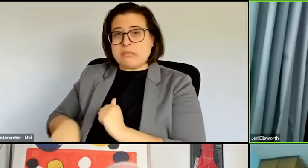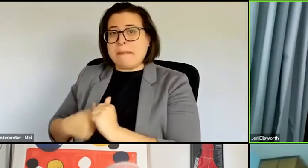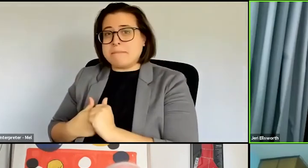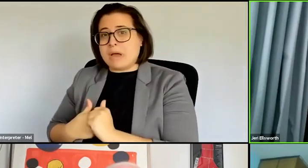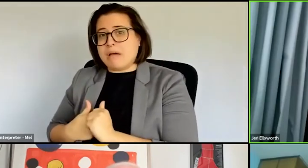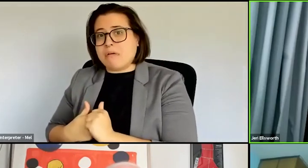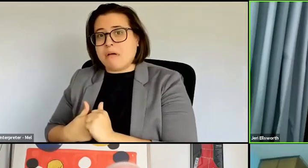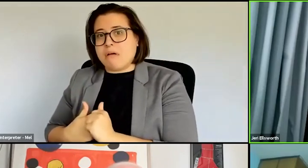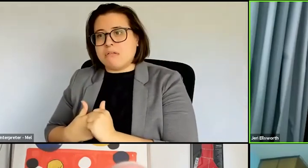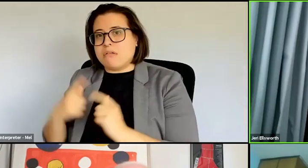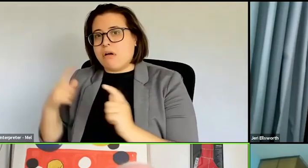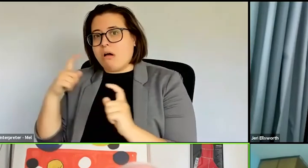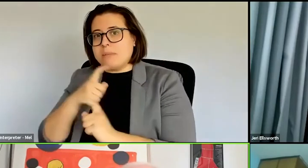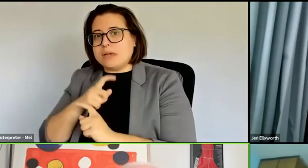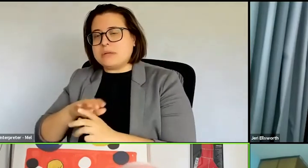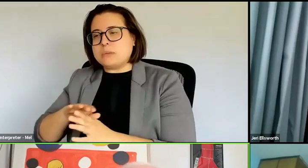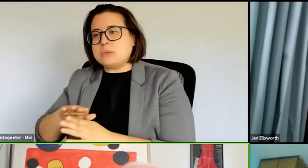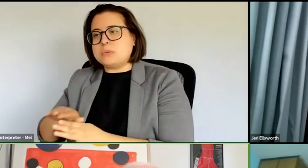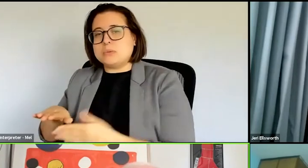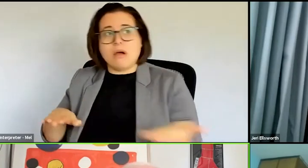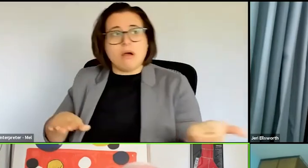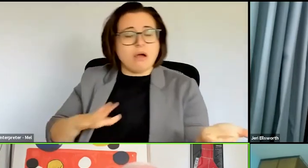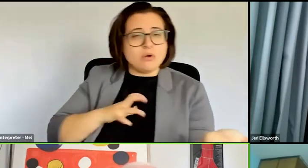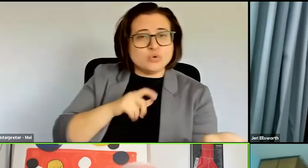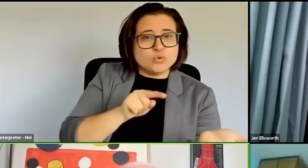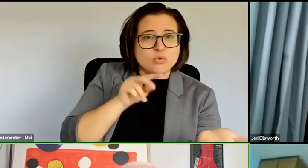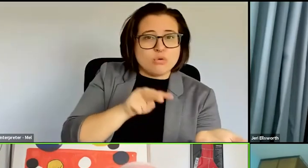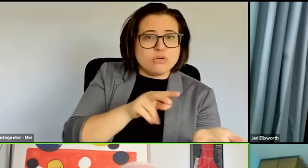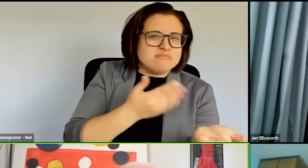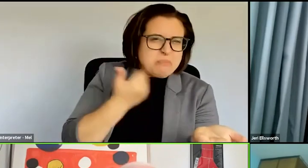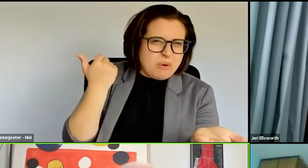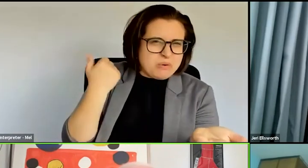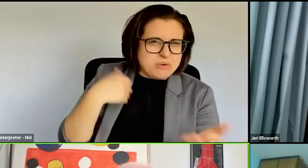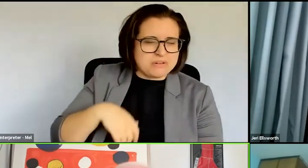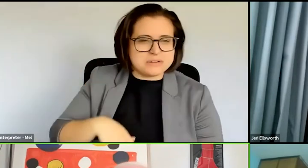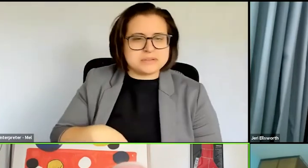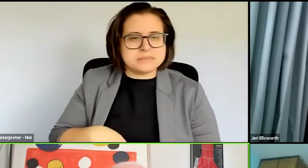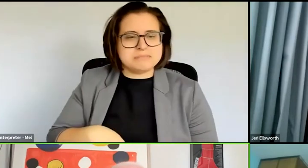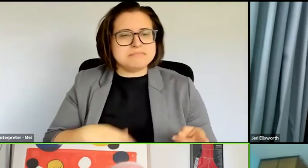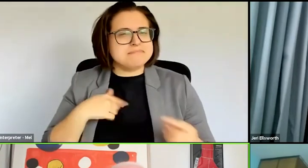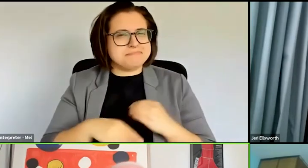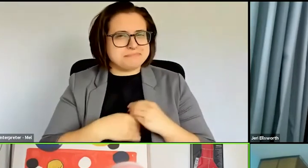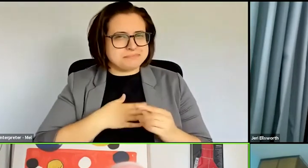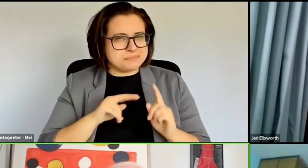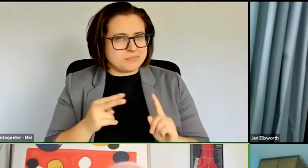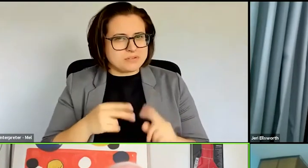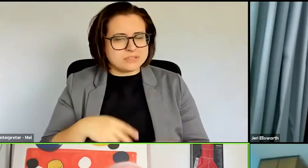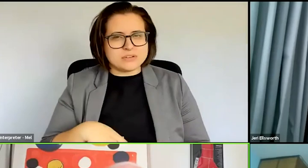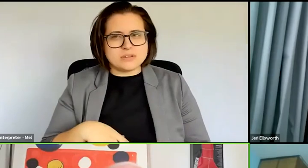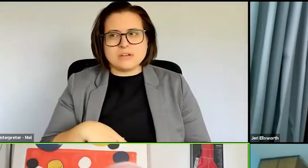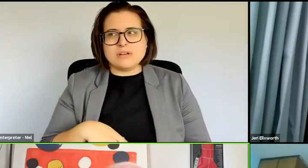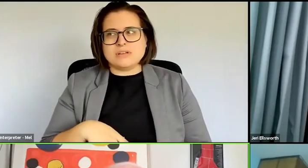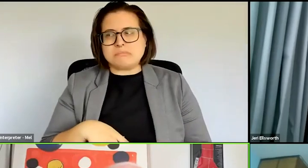Yeah I guess I would add that from my perspective, almost everything in our world